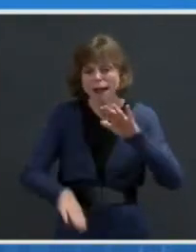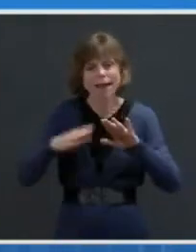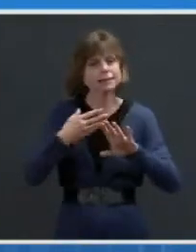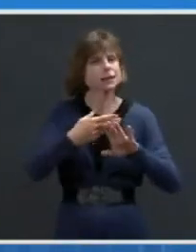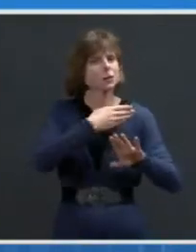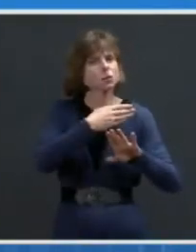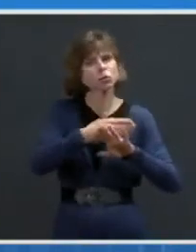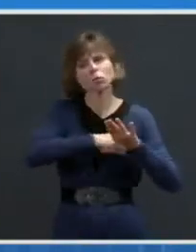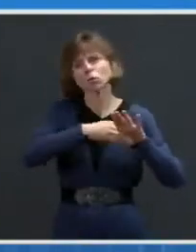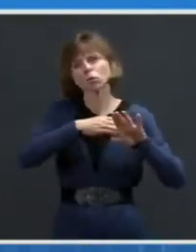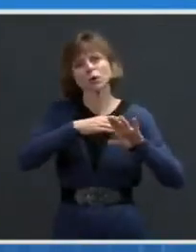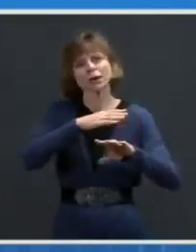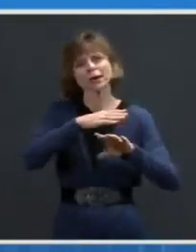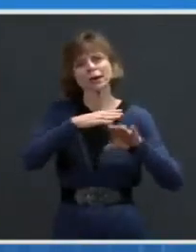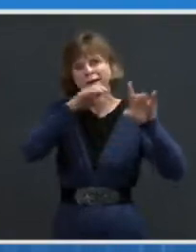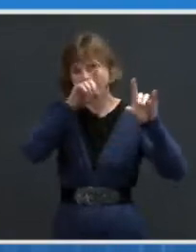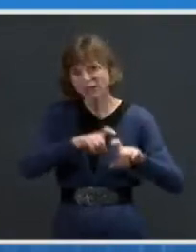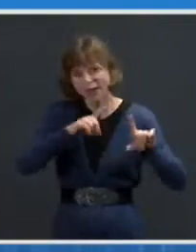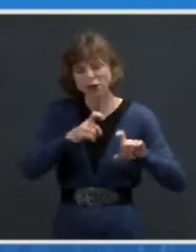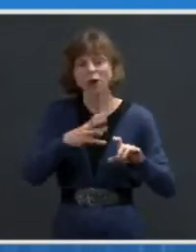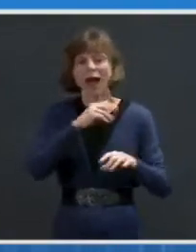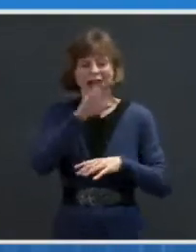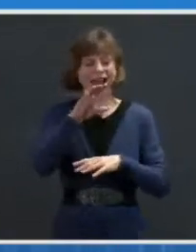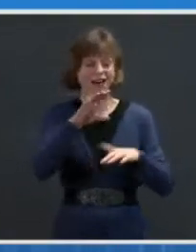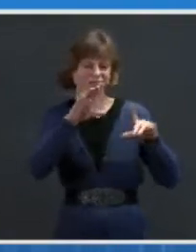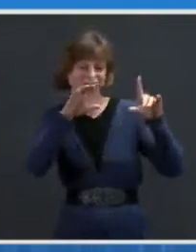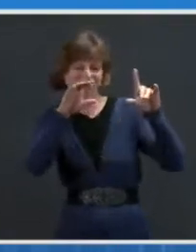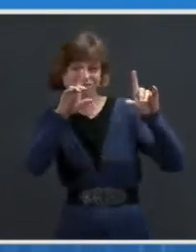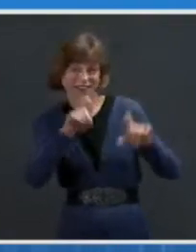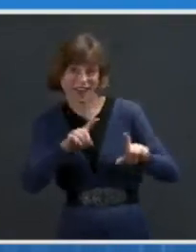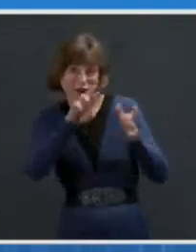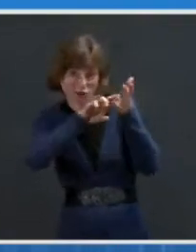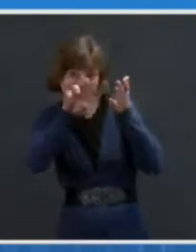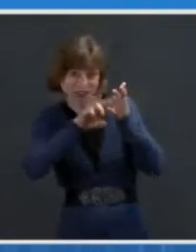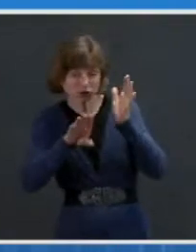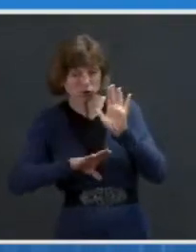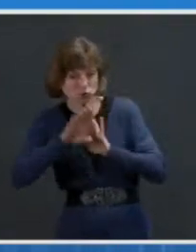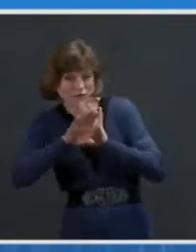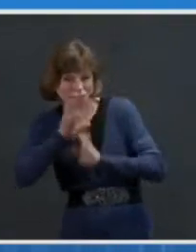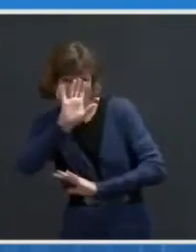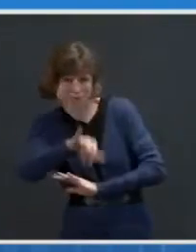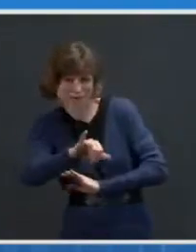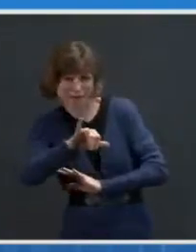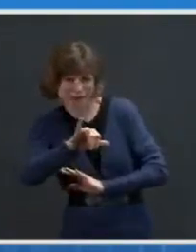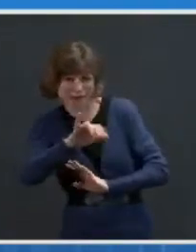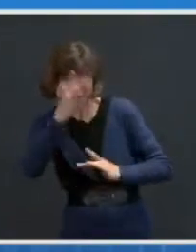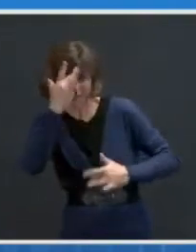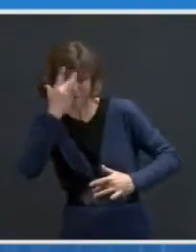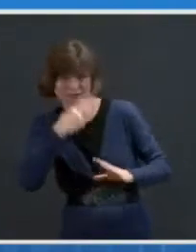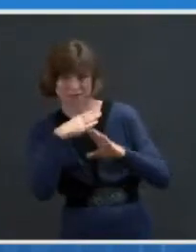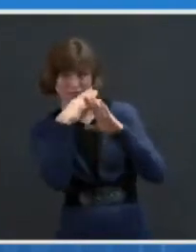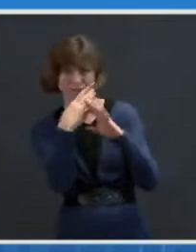THERE HAVE BEEN DECADES OF INVESTMENT IN BASIC CLINICAL